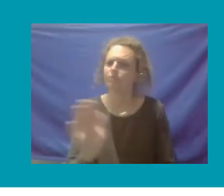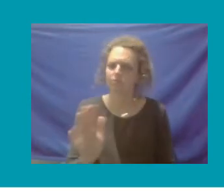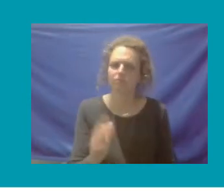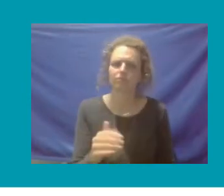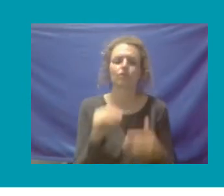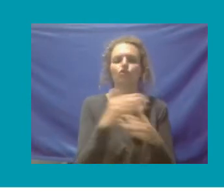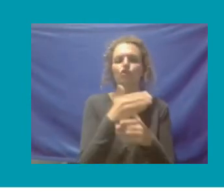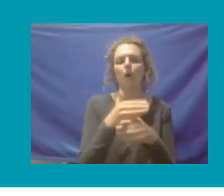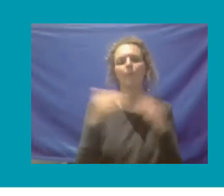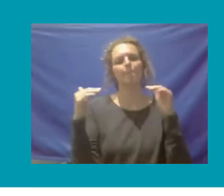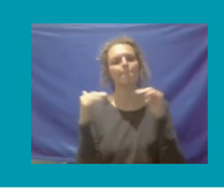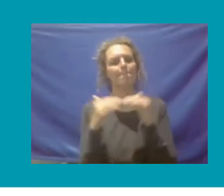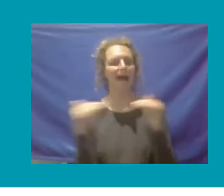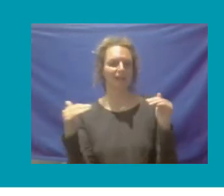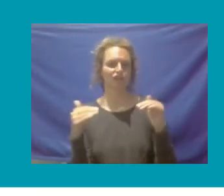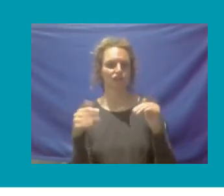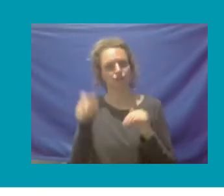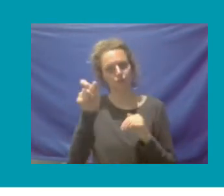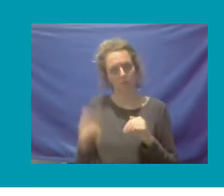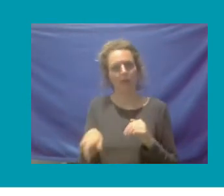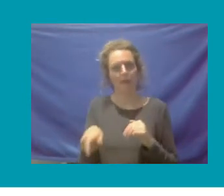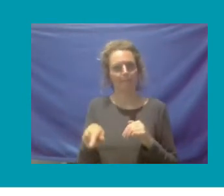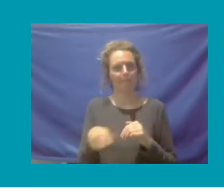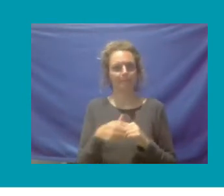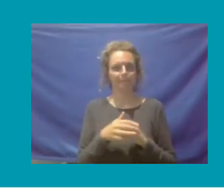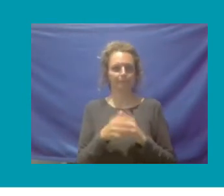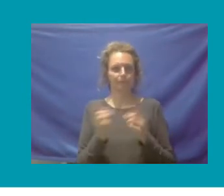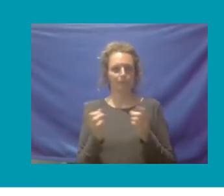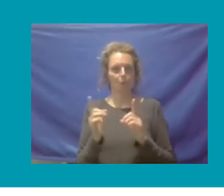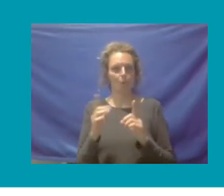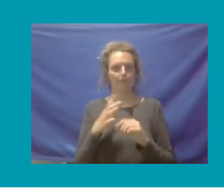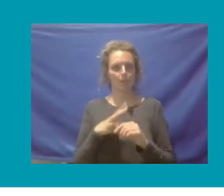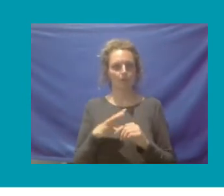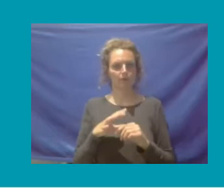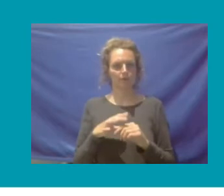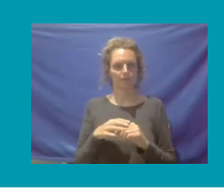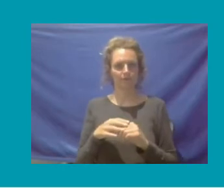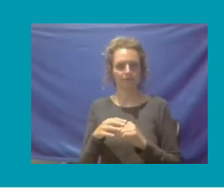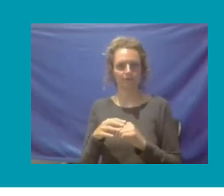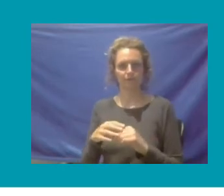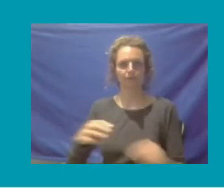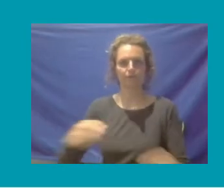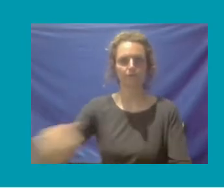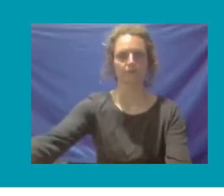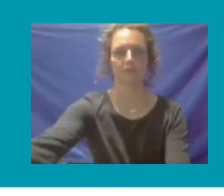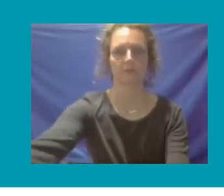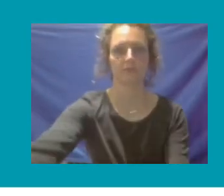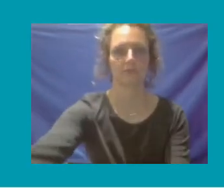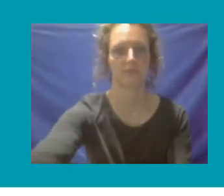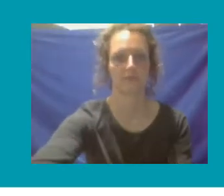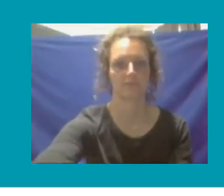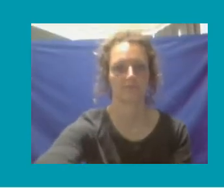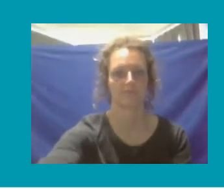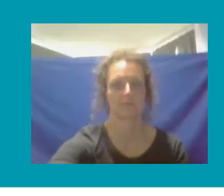support services are paid by getting people into work. Our business model is very, very different, so for us it's not about oh